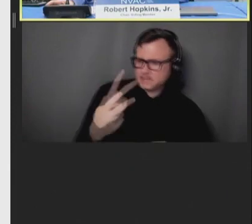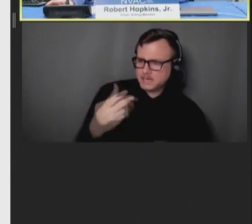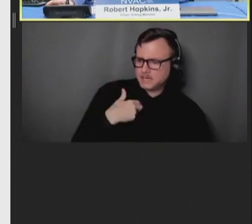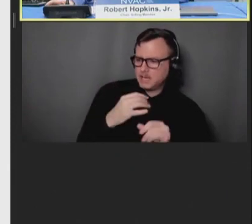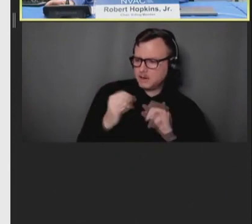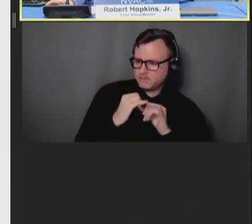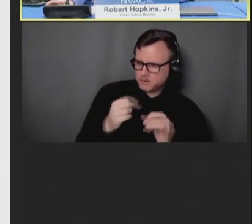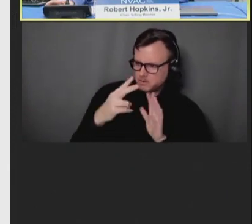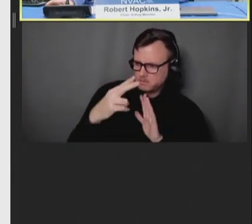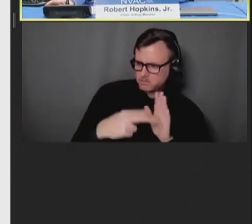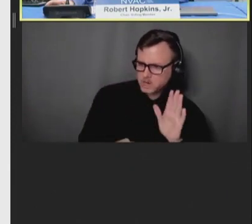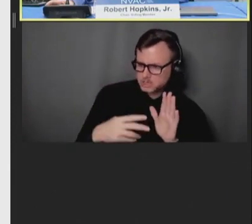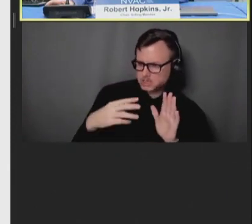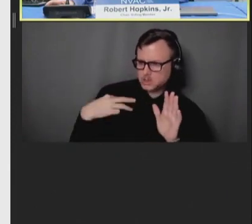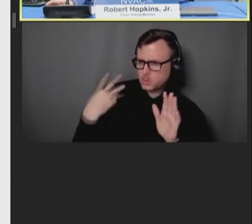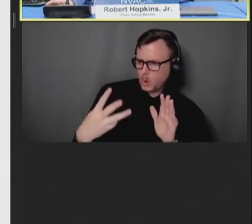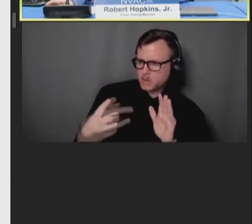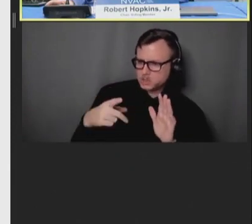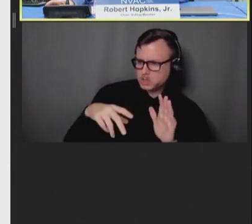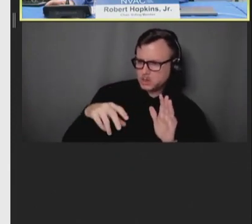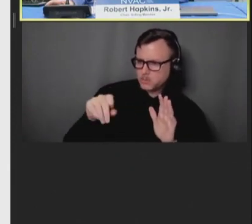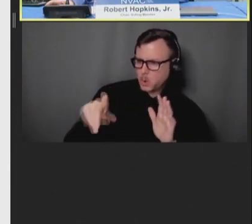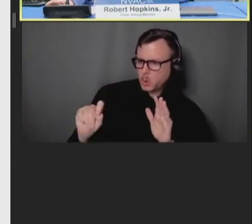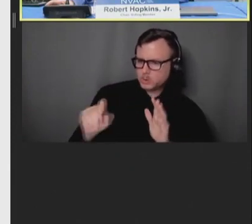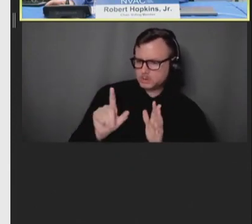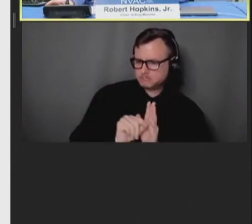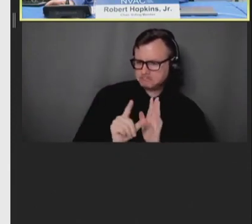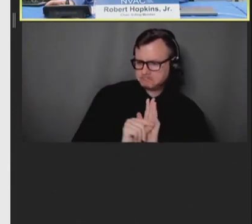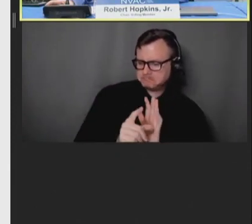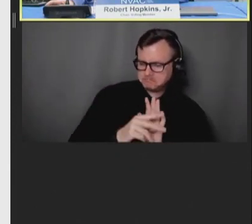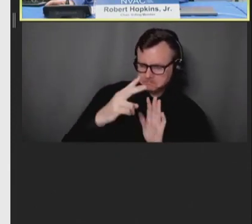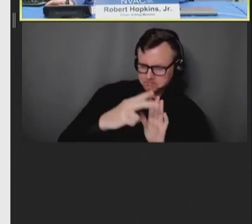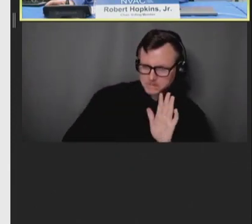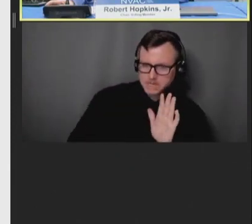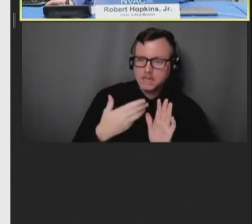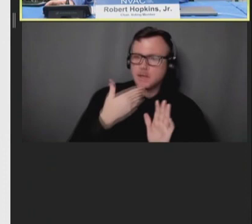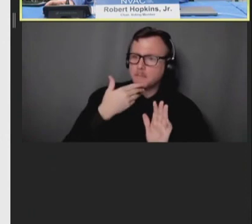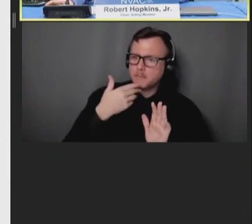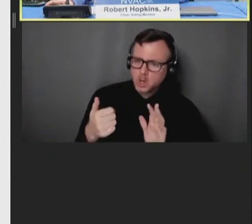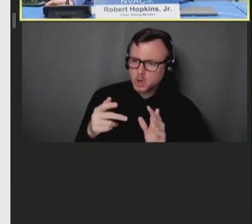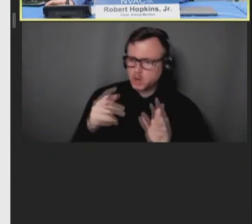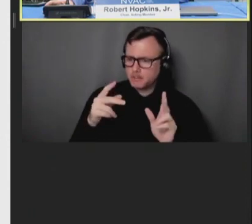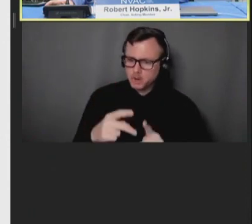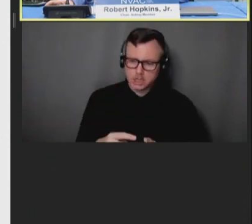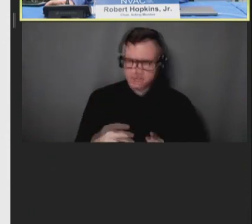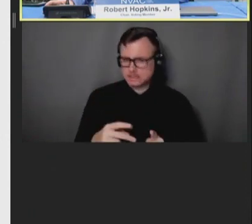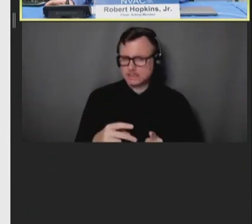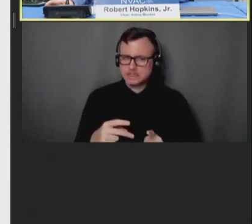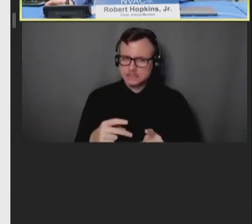New York -- or the Washington Post piece, much better in person even than it was in the press. Dr. Rath: Thank you.